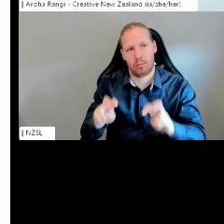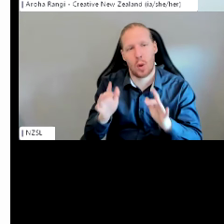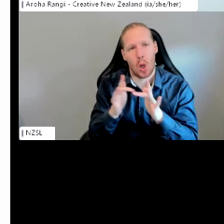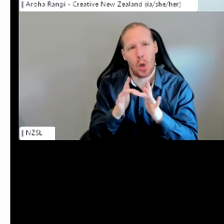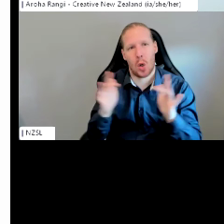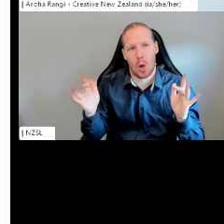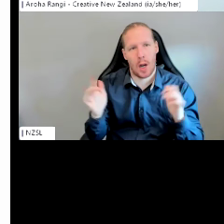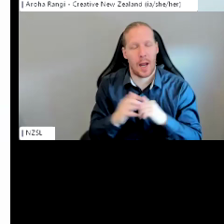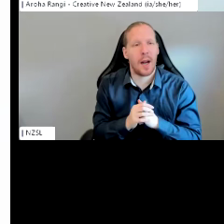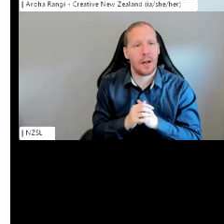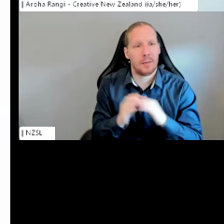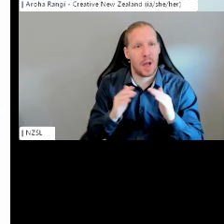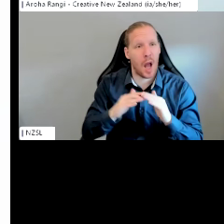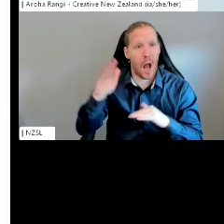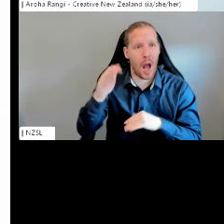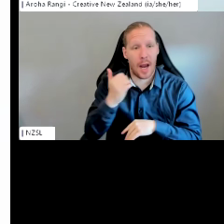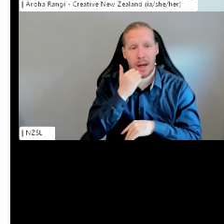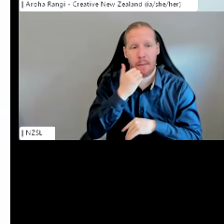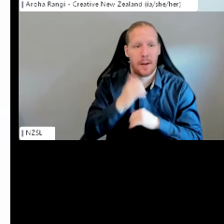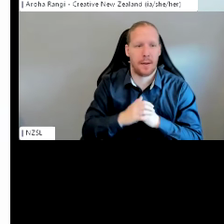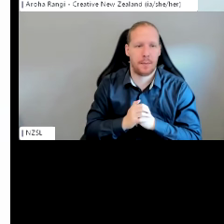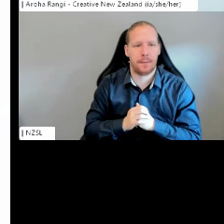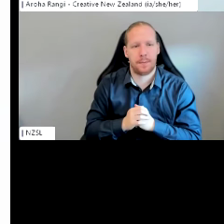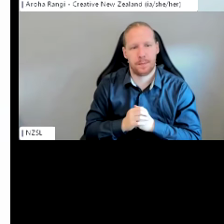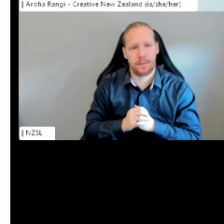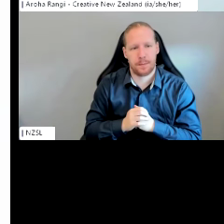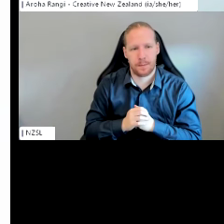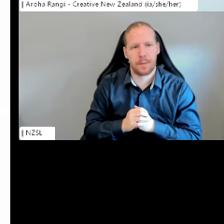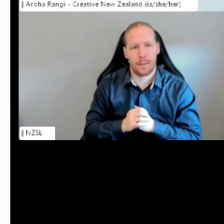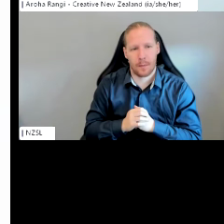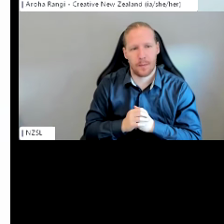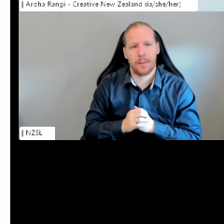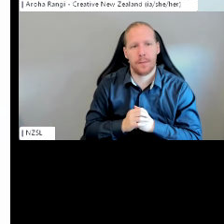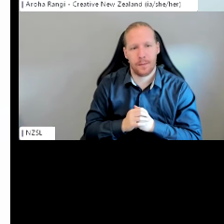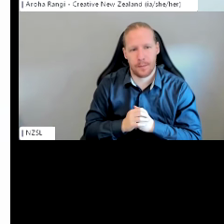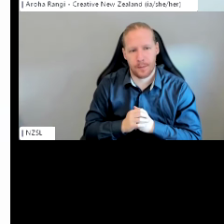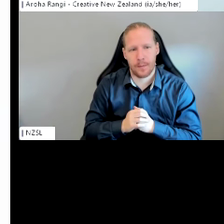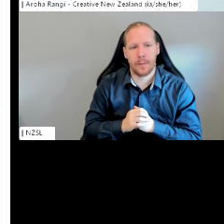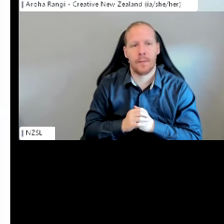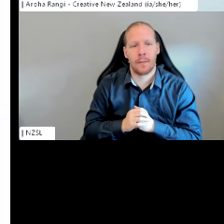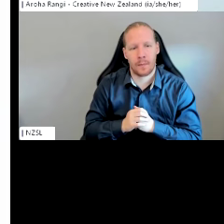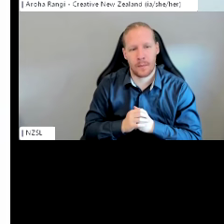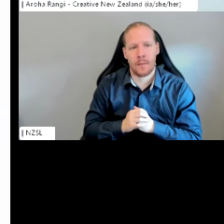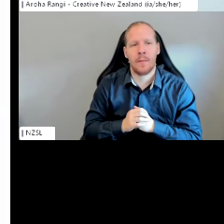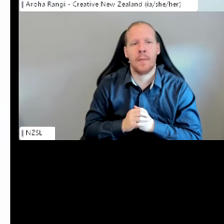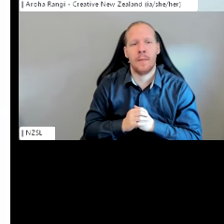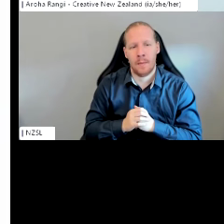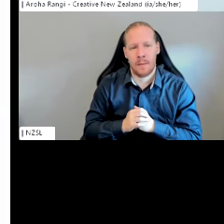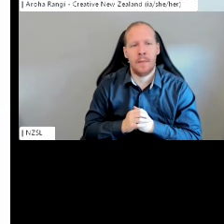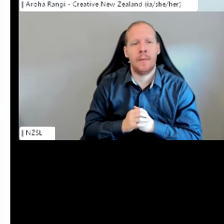I think. Um, and you know, legacy media down the bottom still still has a a footprint, but